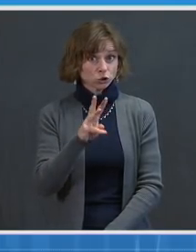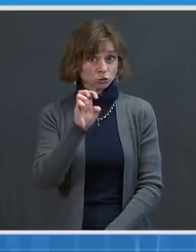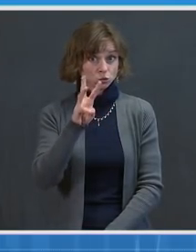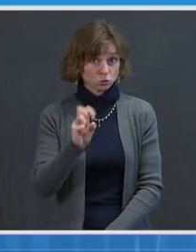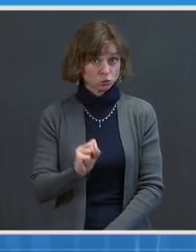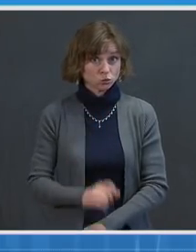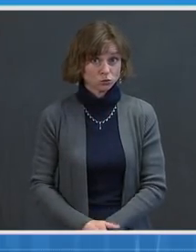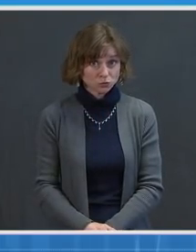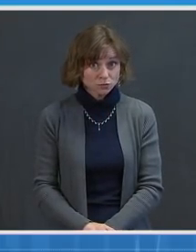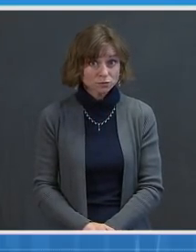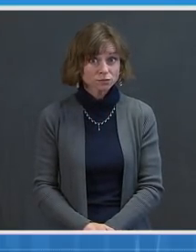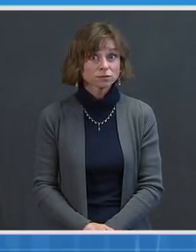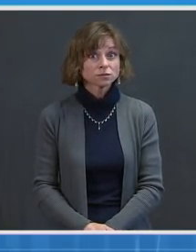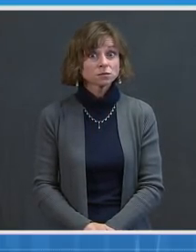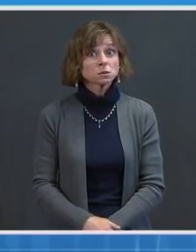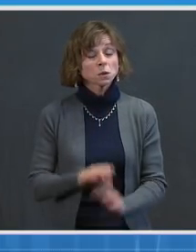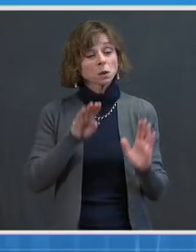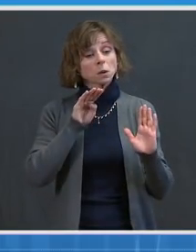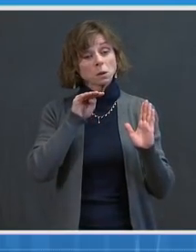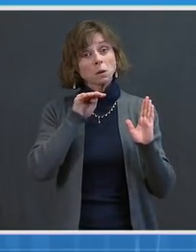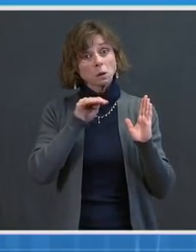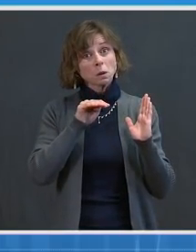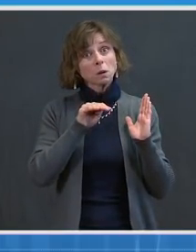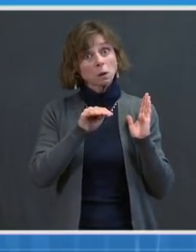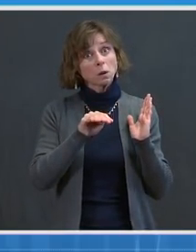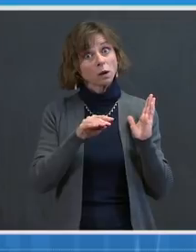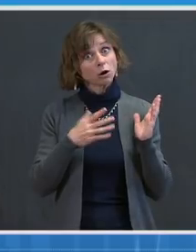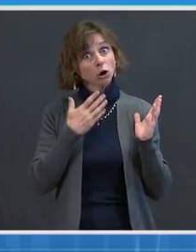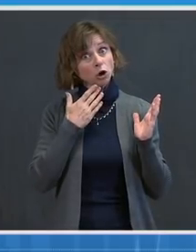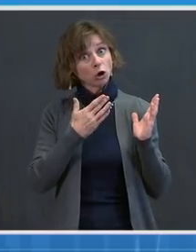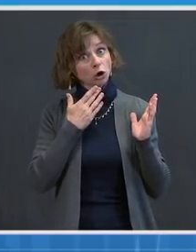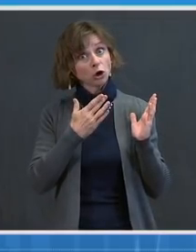And while these trends are starting to head in the right direction, the number of cases,